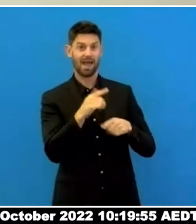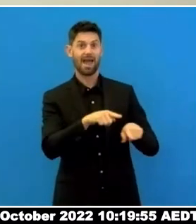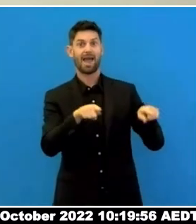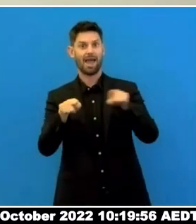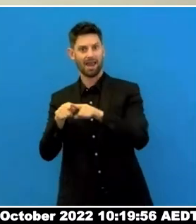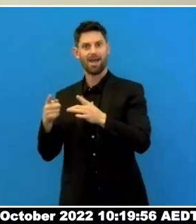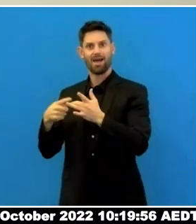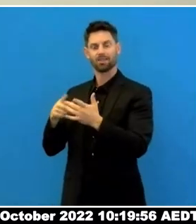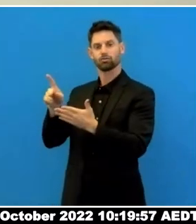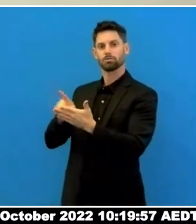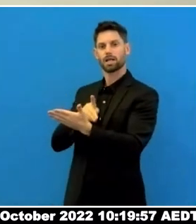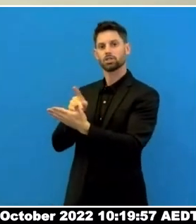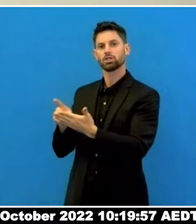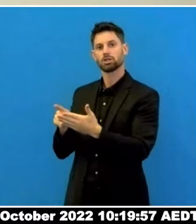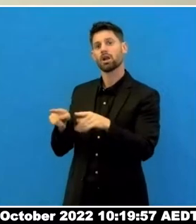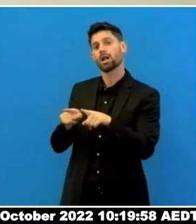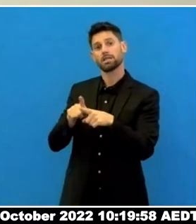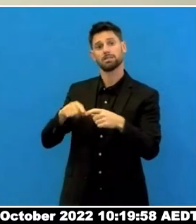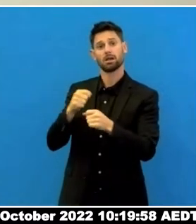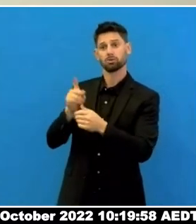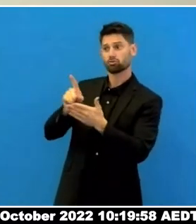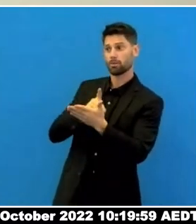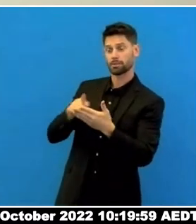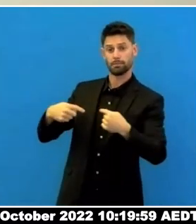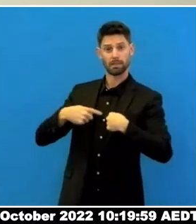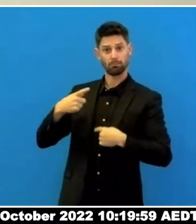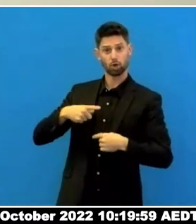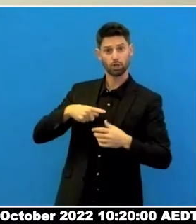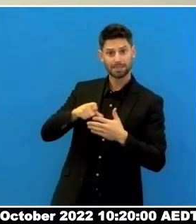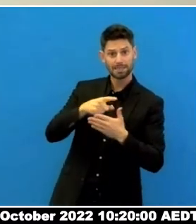including in relation to disability as well as gender, age, visa status